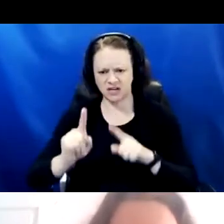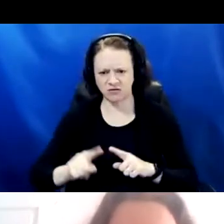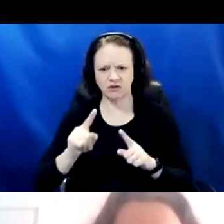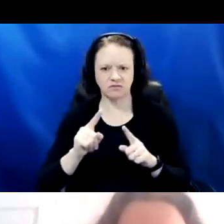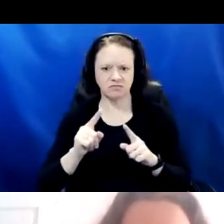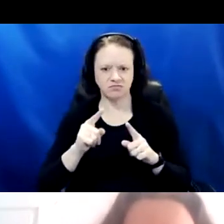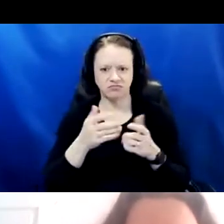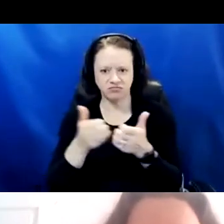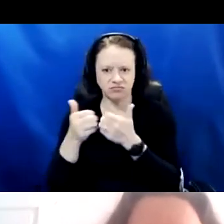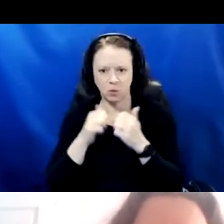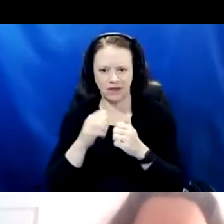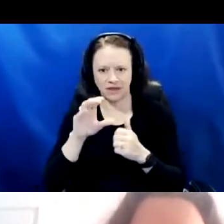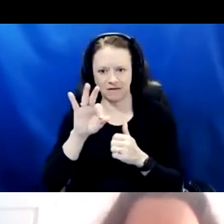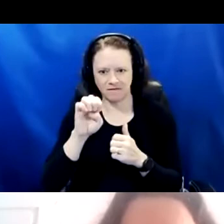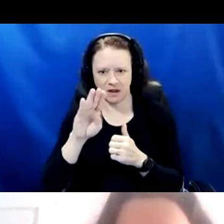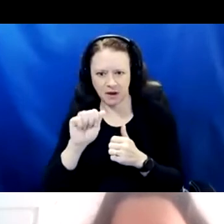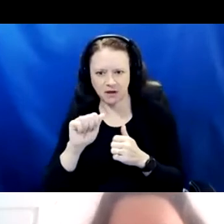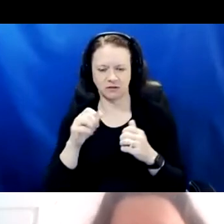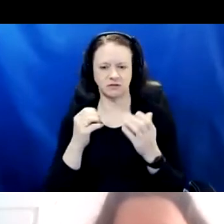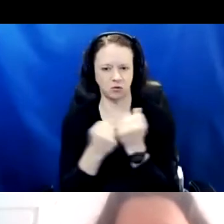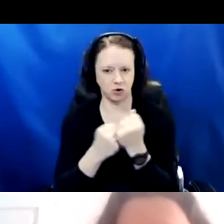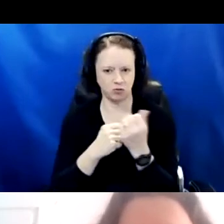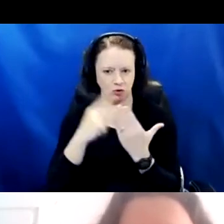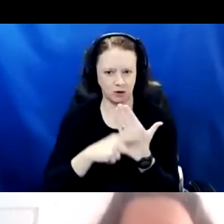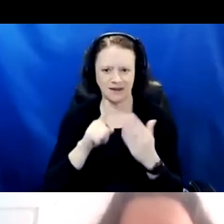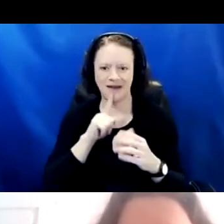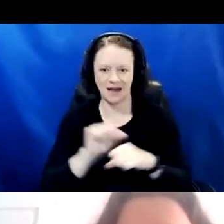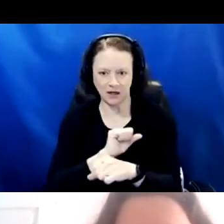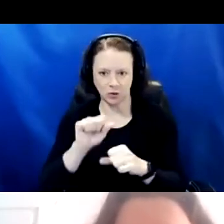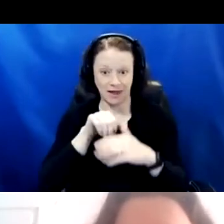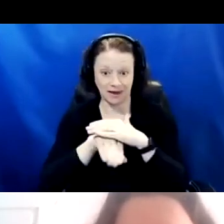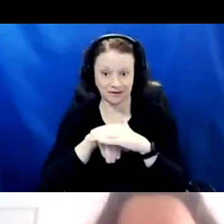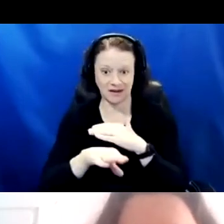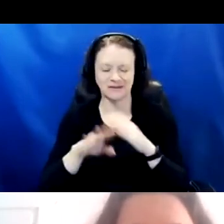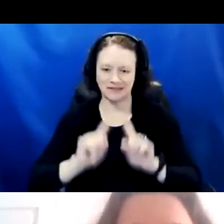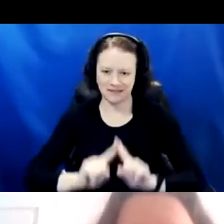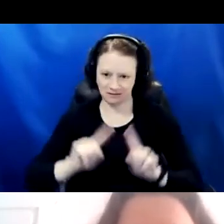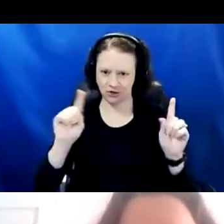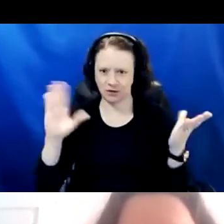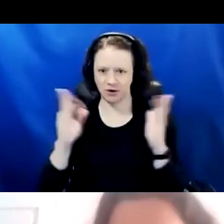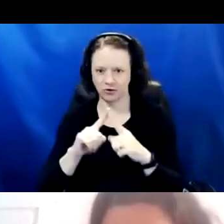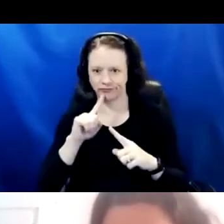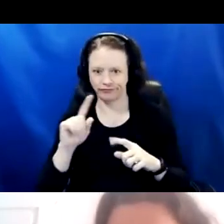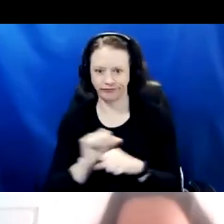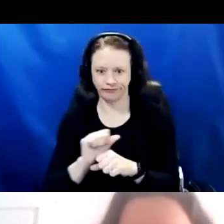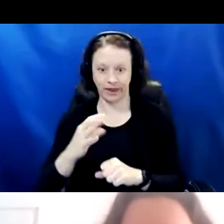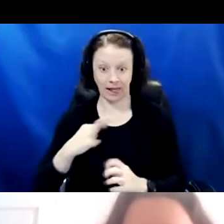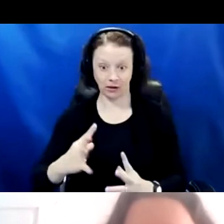And so actual access of course, is different from just becoming eligible, and we'll talk more about that later.